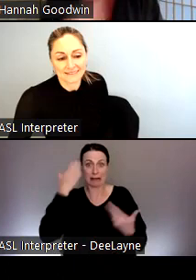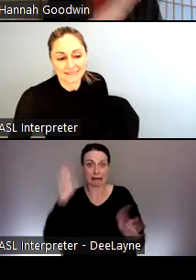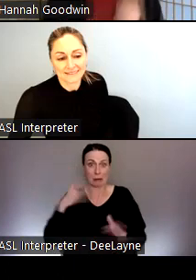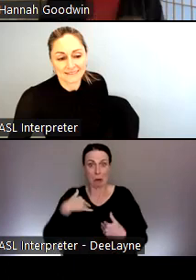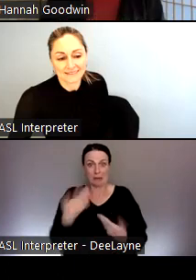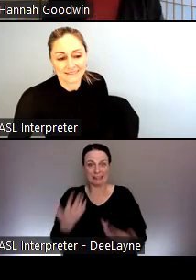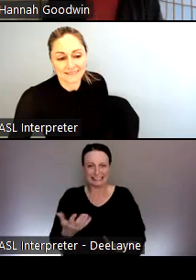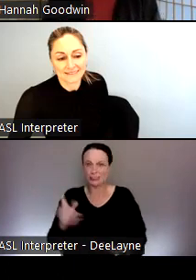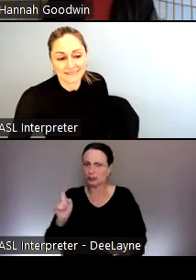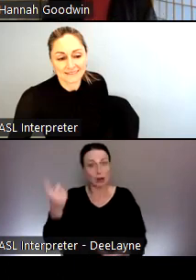We should have done it last year.